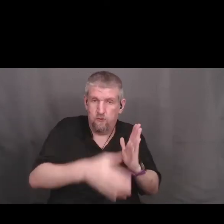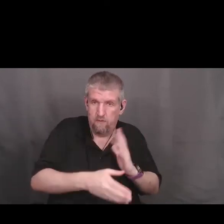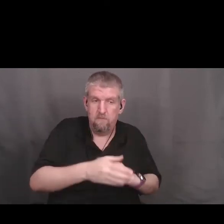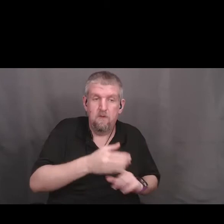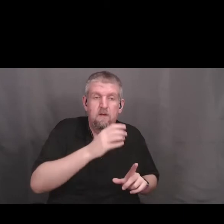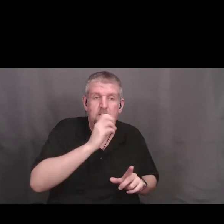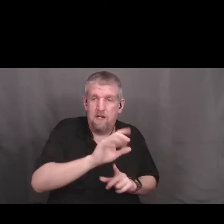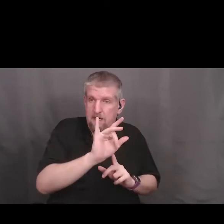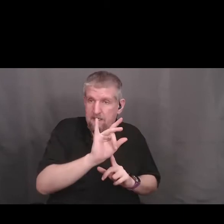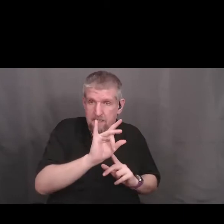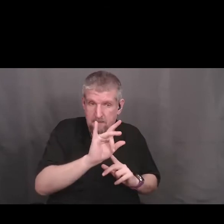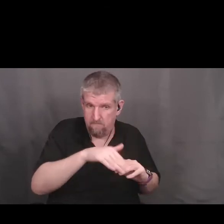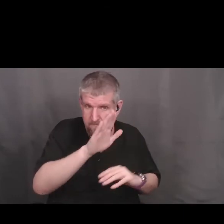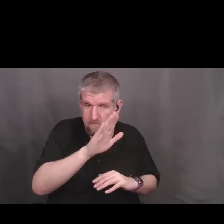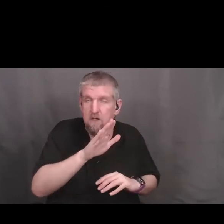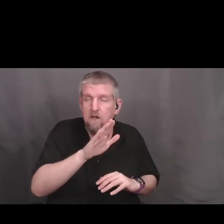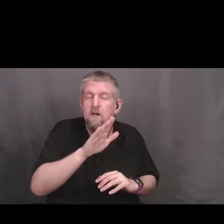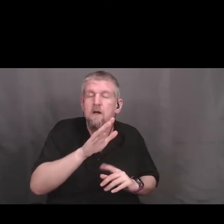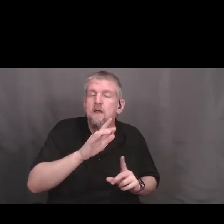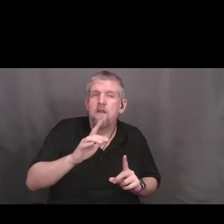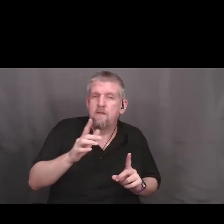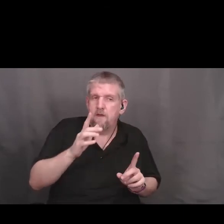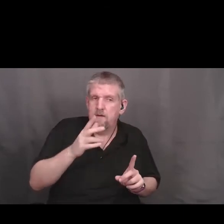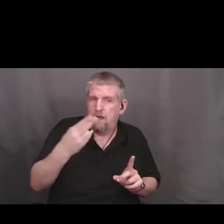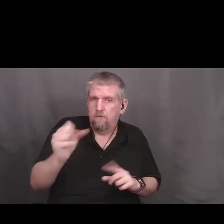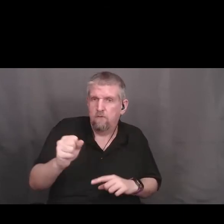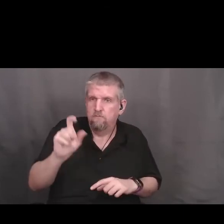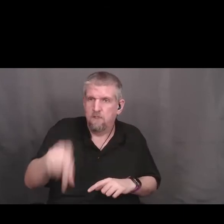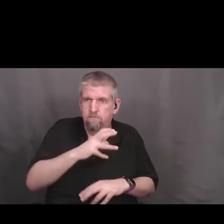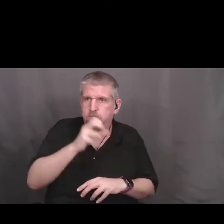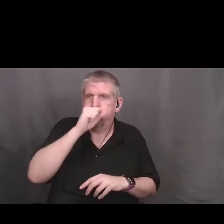with that parent, unless there's some type of agreement